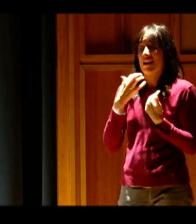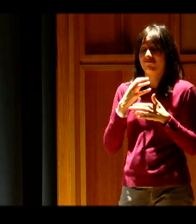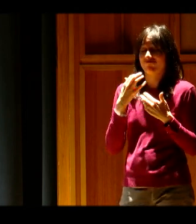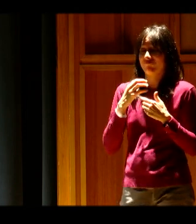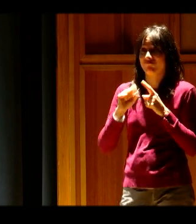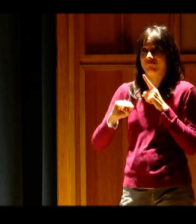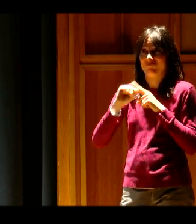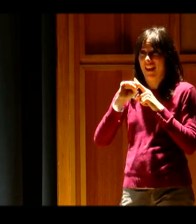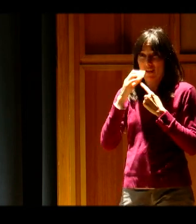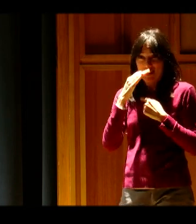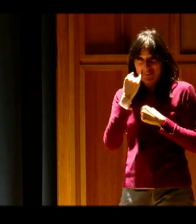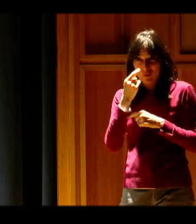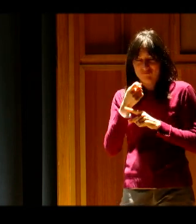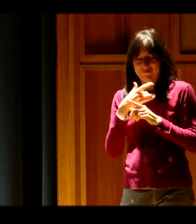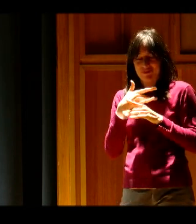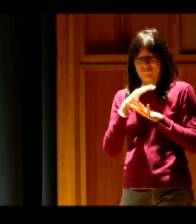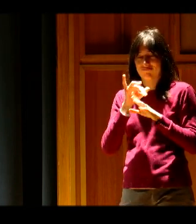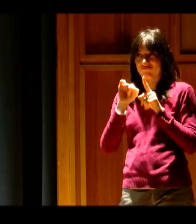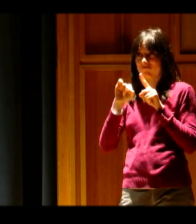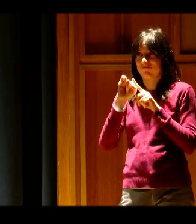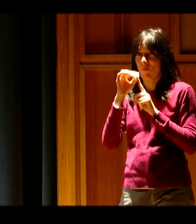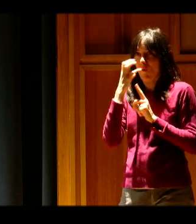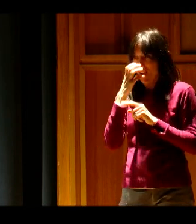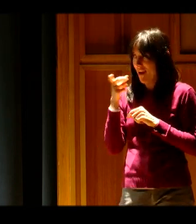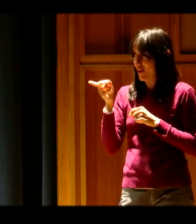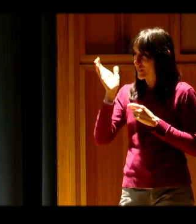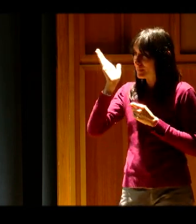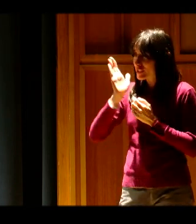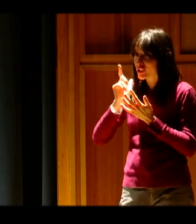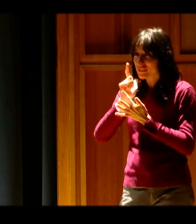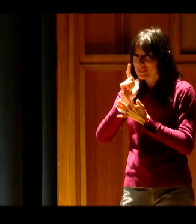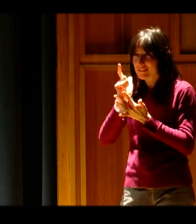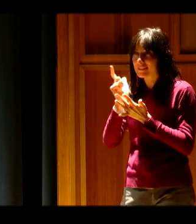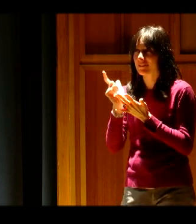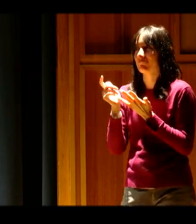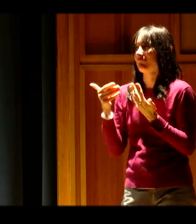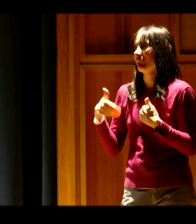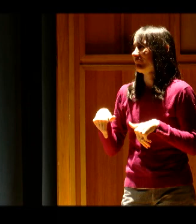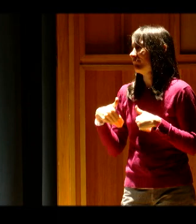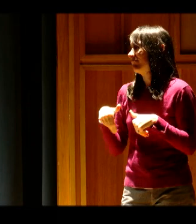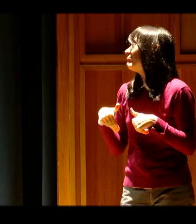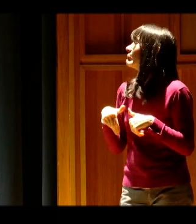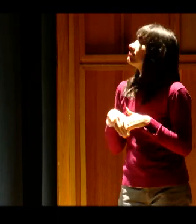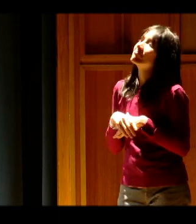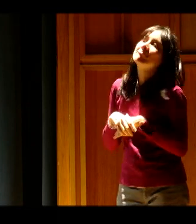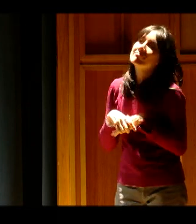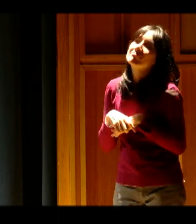pretty blown away? I mean, holy cow. One of those moments